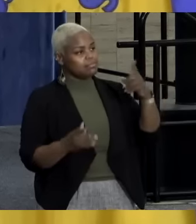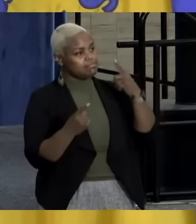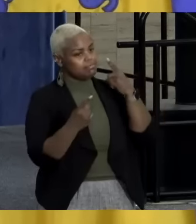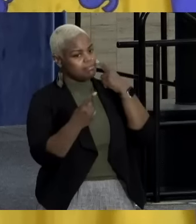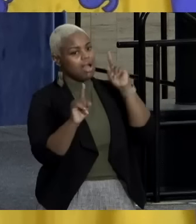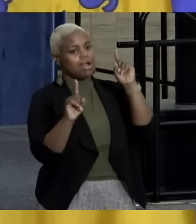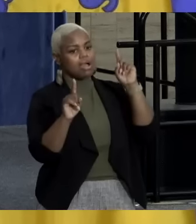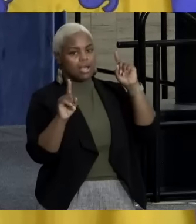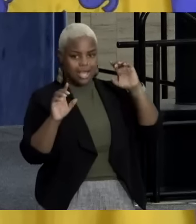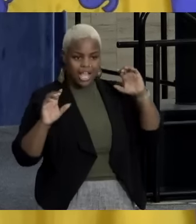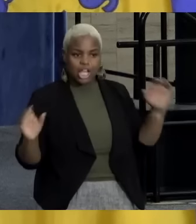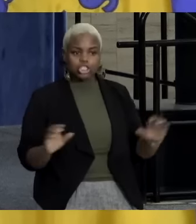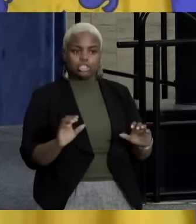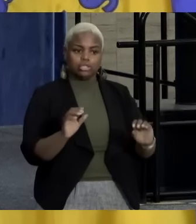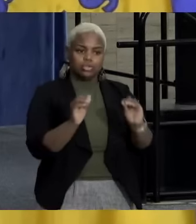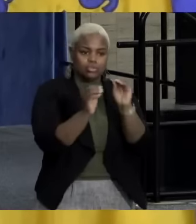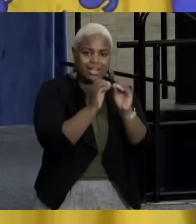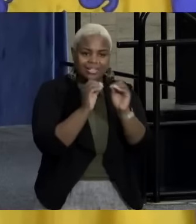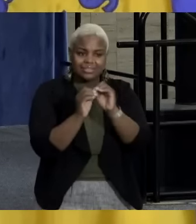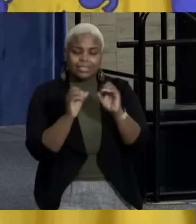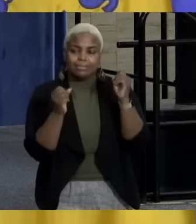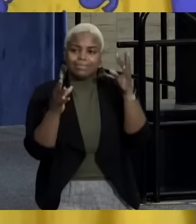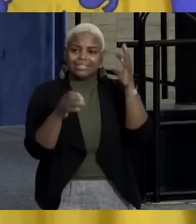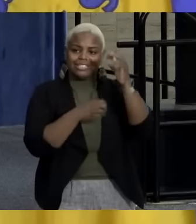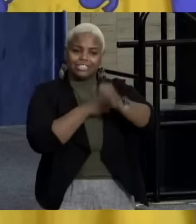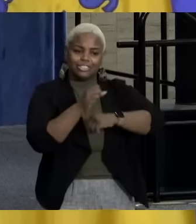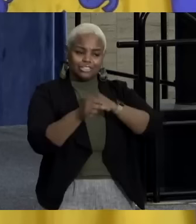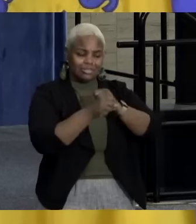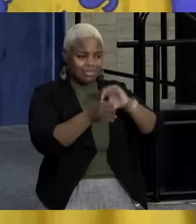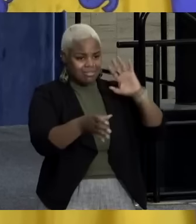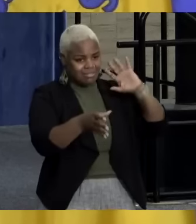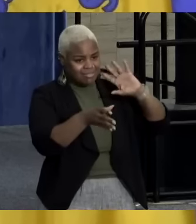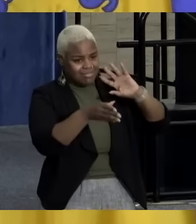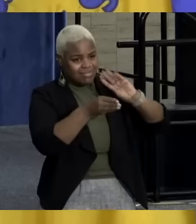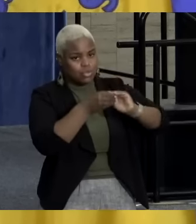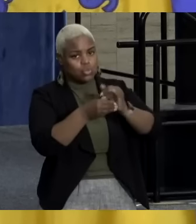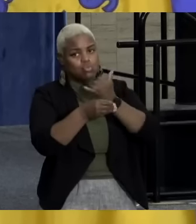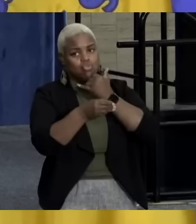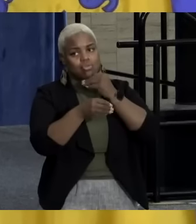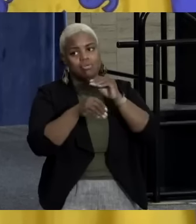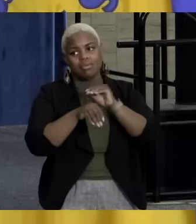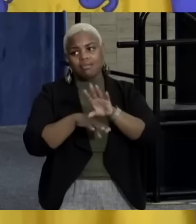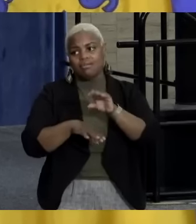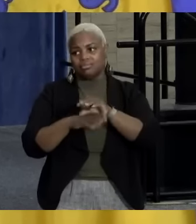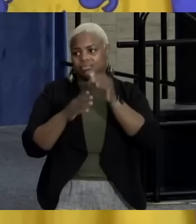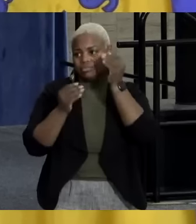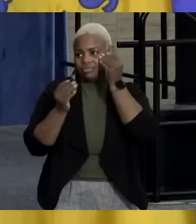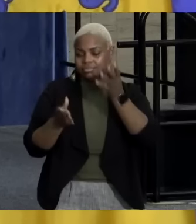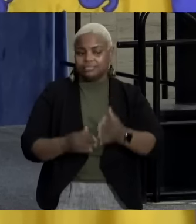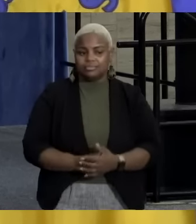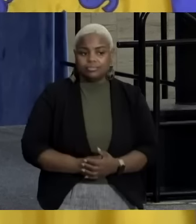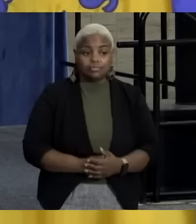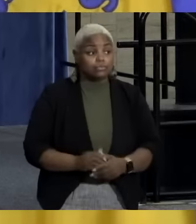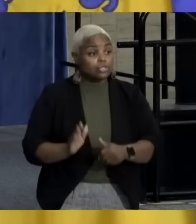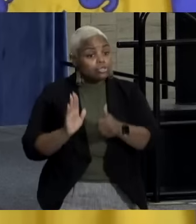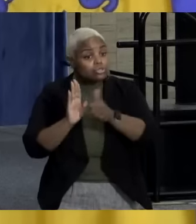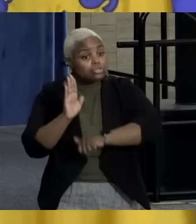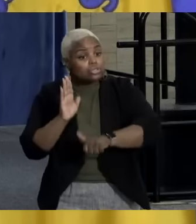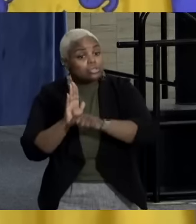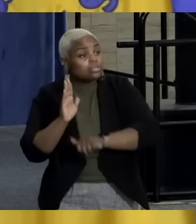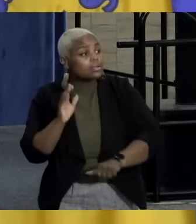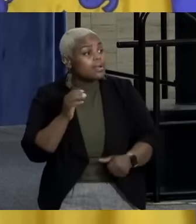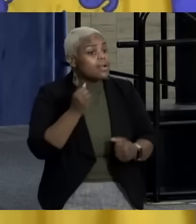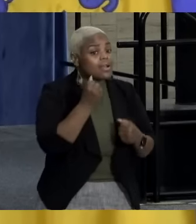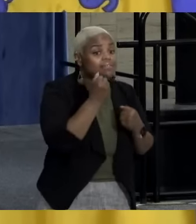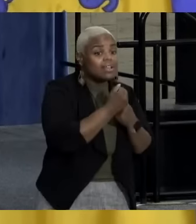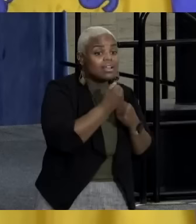decades of misleading guidance. As a surgeon and advocate, I stand here for the 80 million